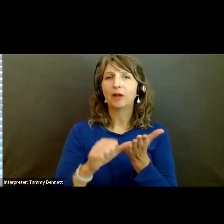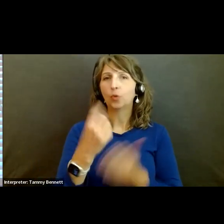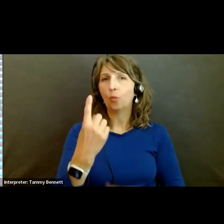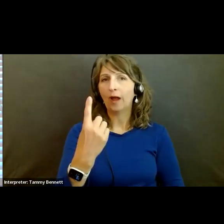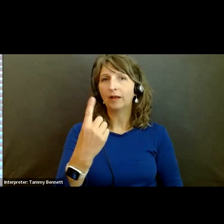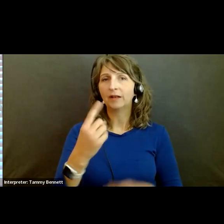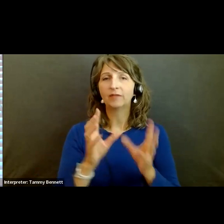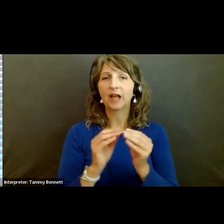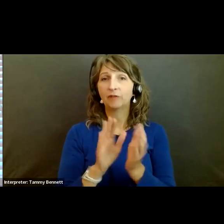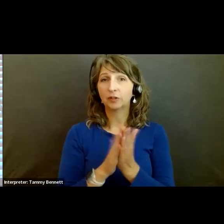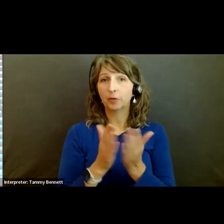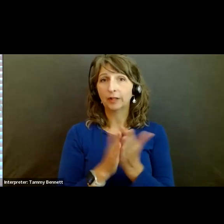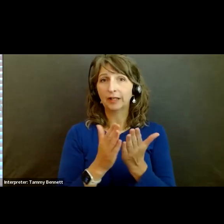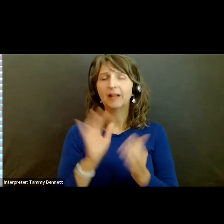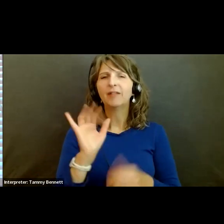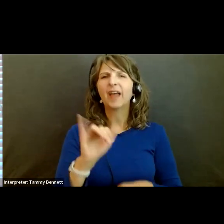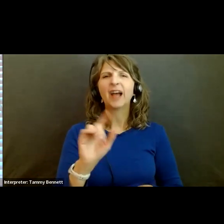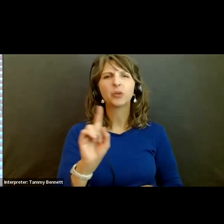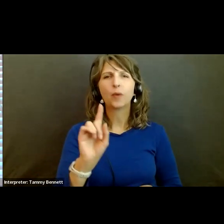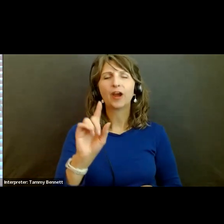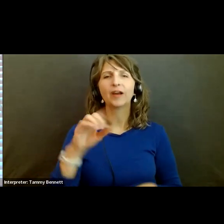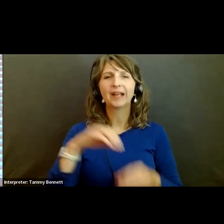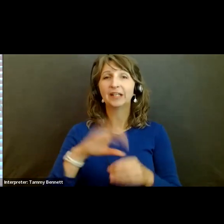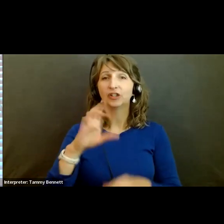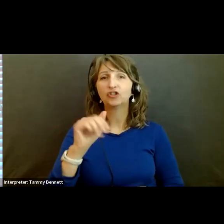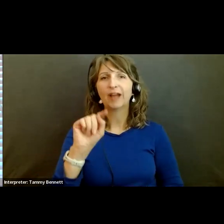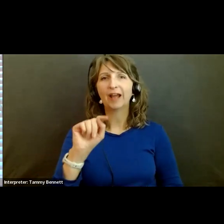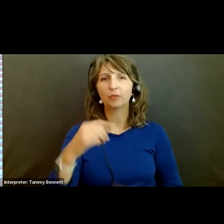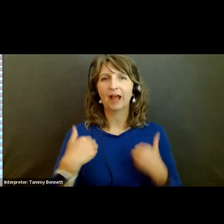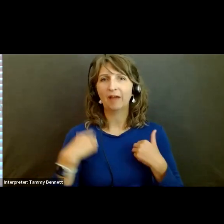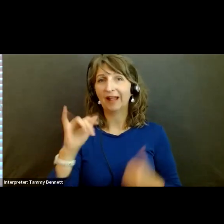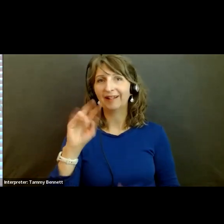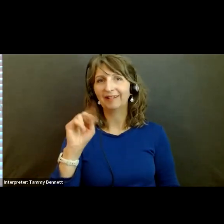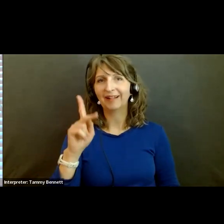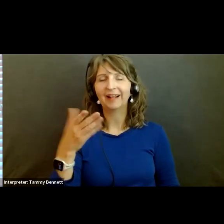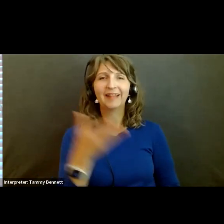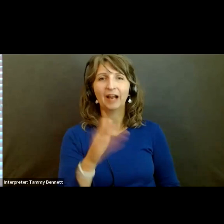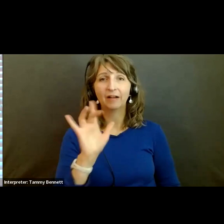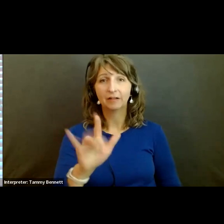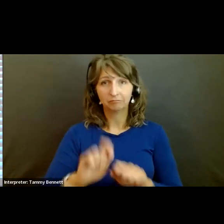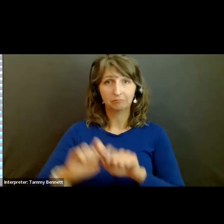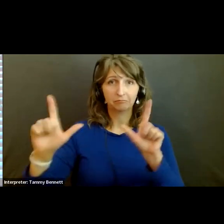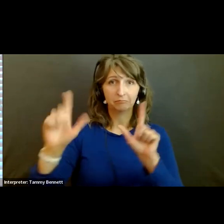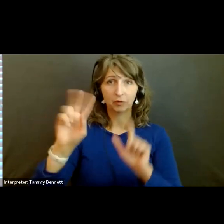Which is linked in the chat. So thank you, Dr. Stevens, for going solo today.